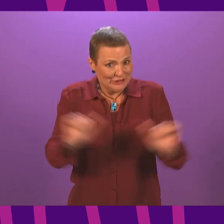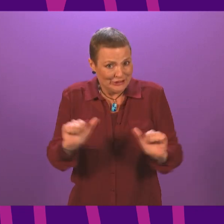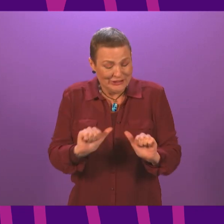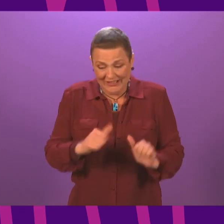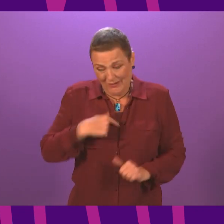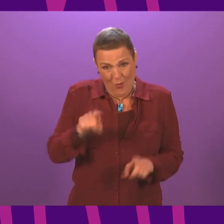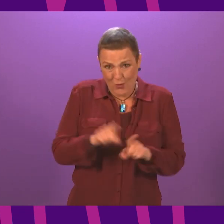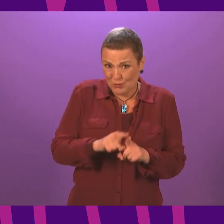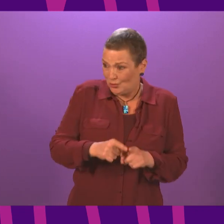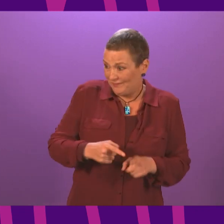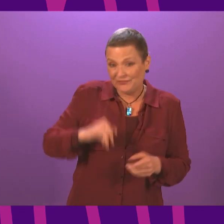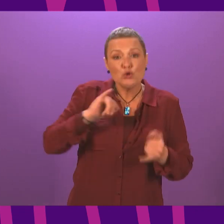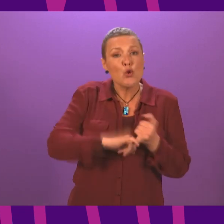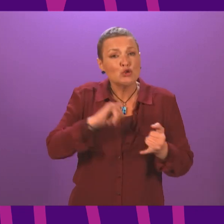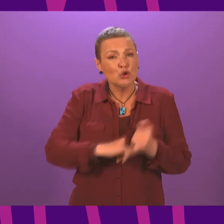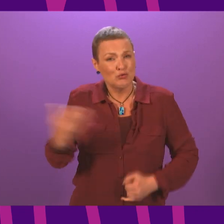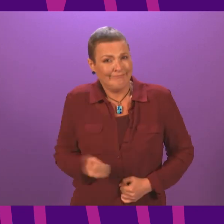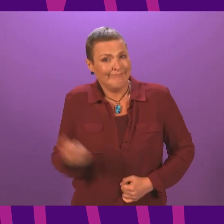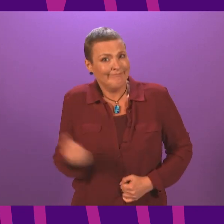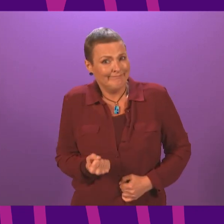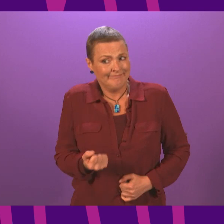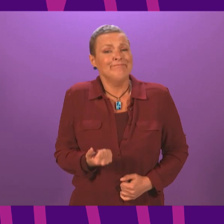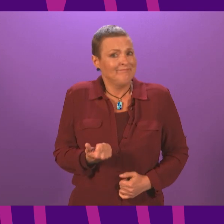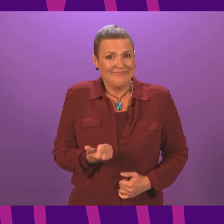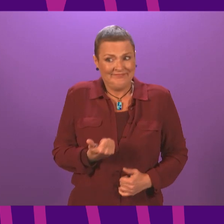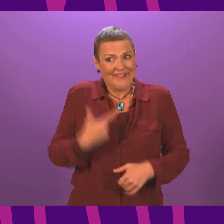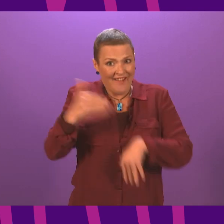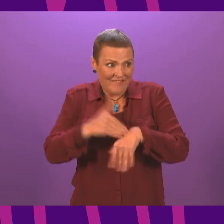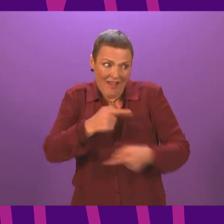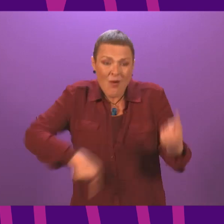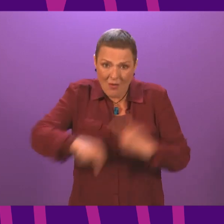security is no different. Therefore, I will set out my expectations for when we